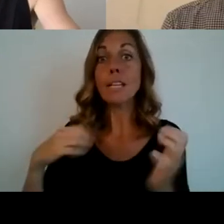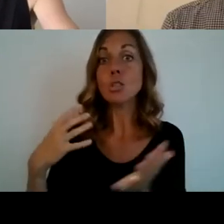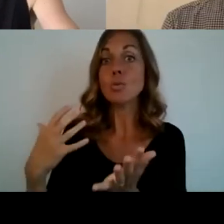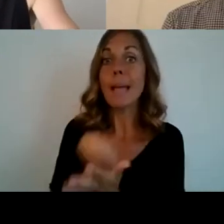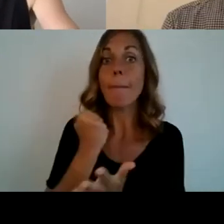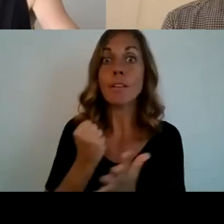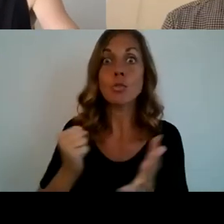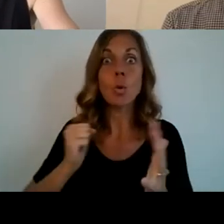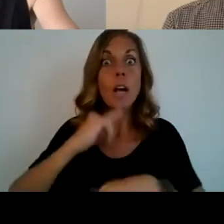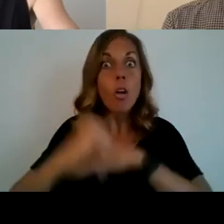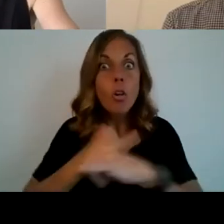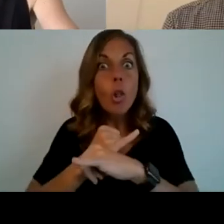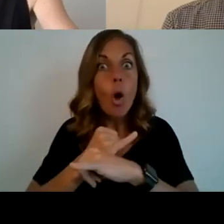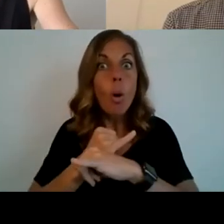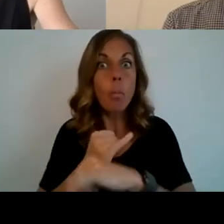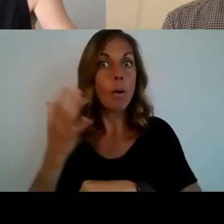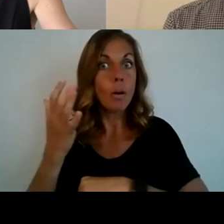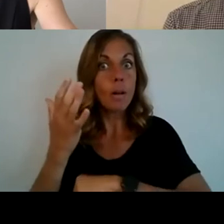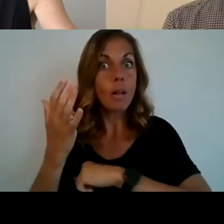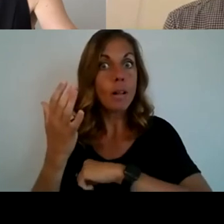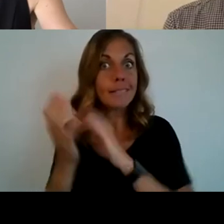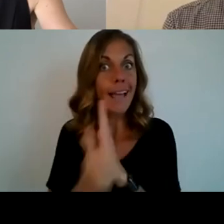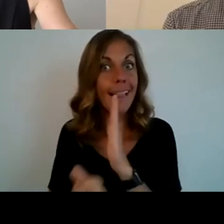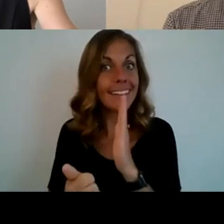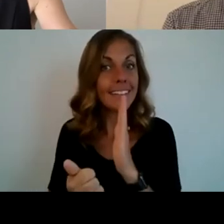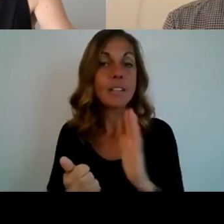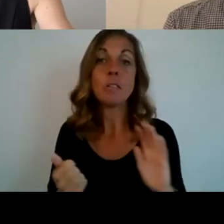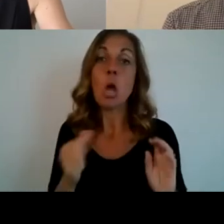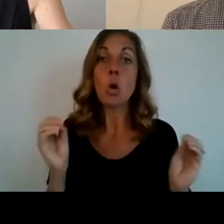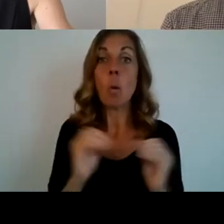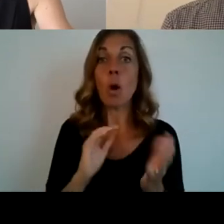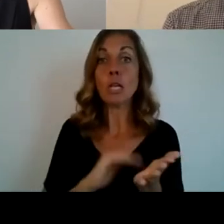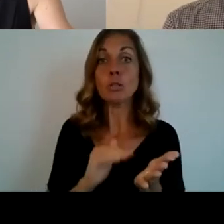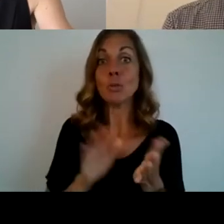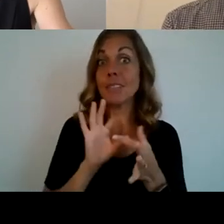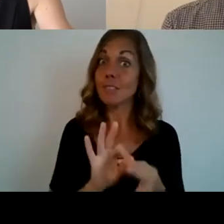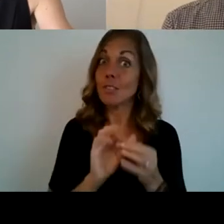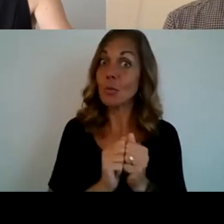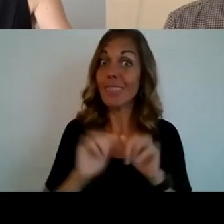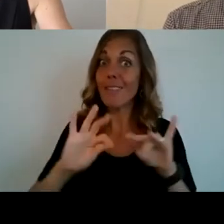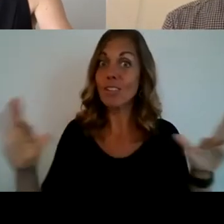That's available, right? So, no more excuses around diversity. Because we can have folks